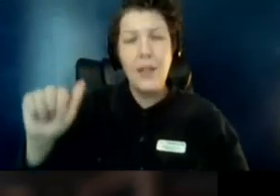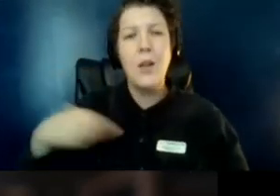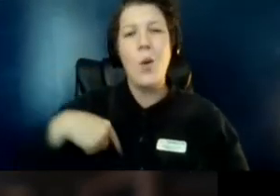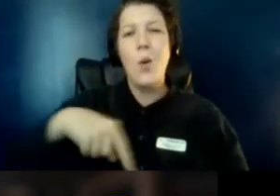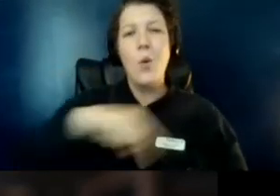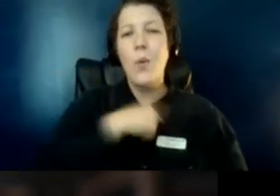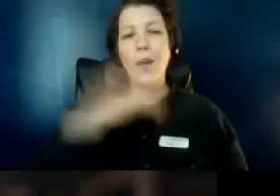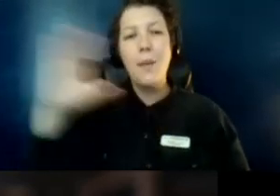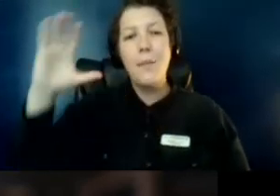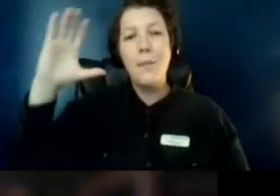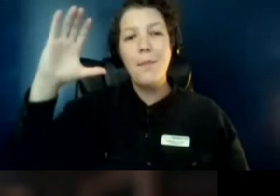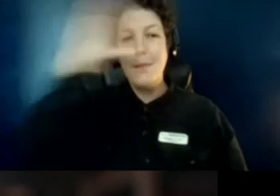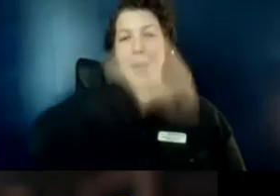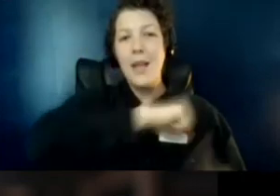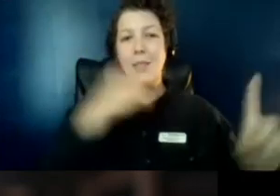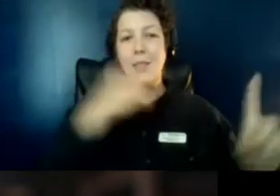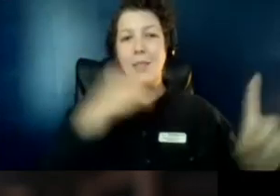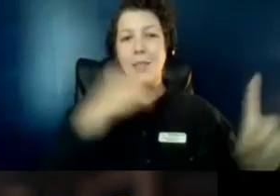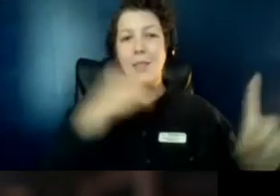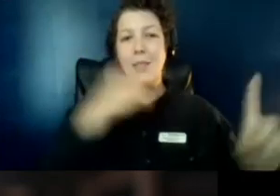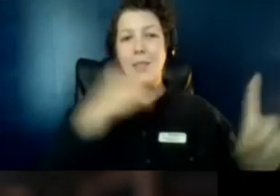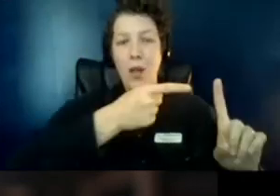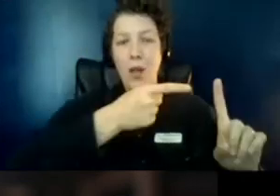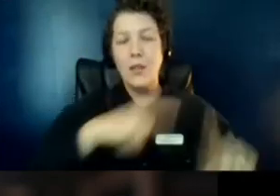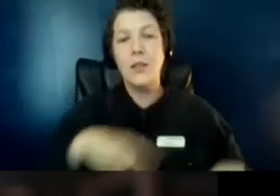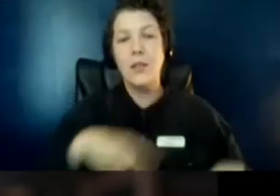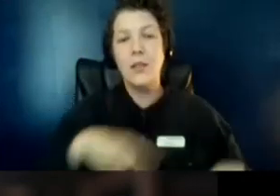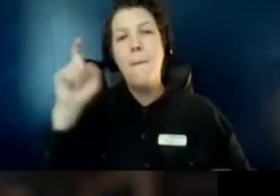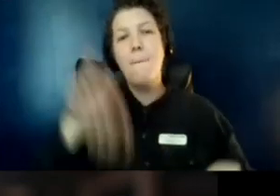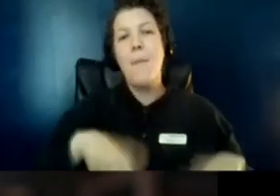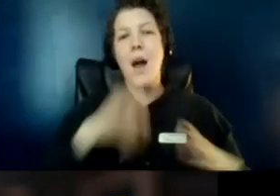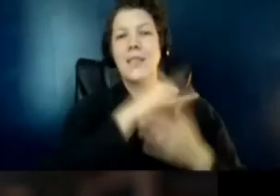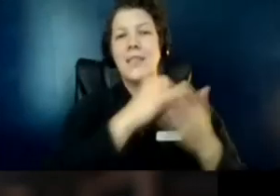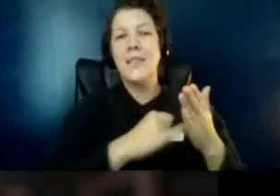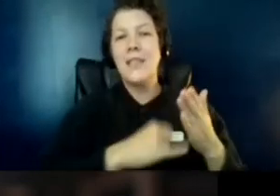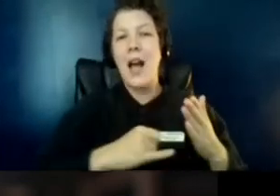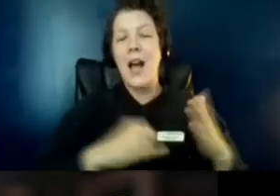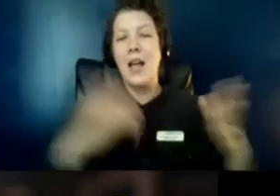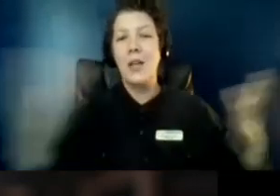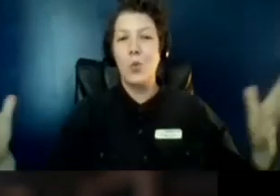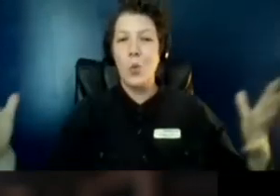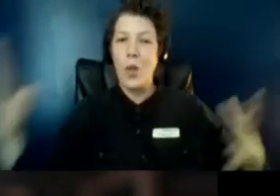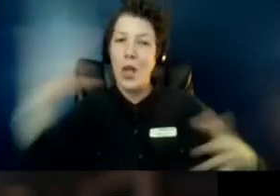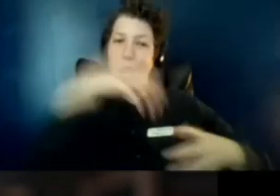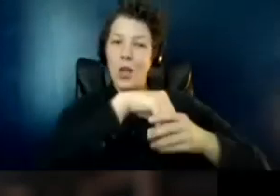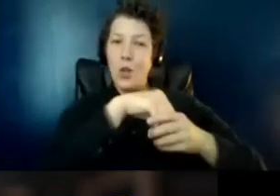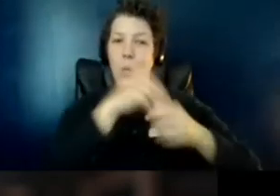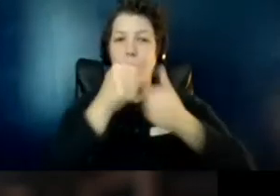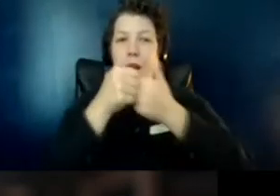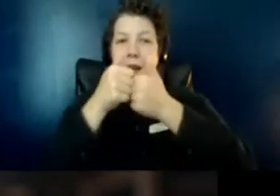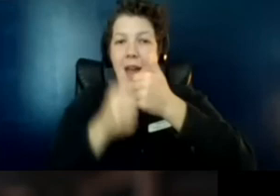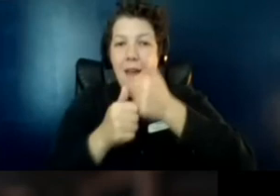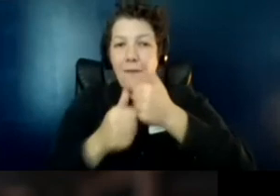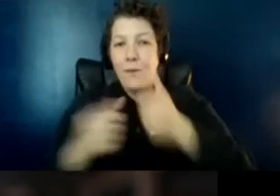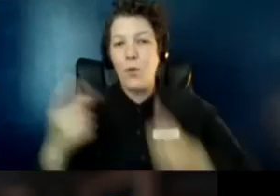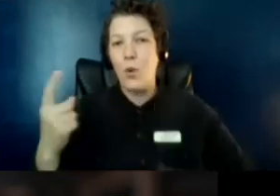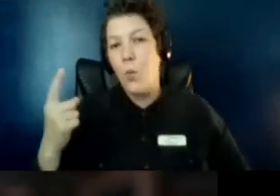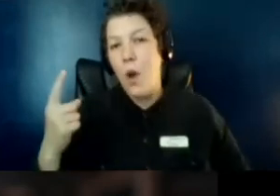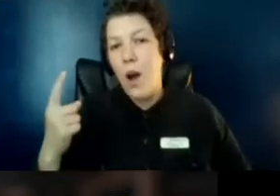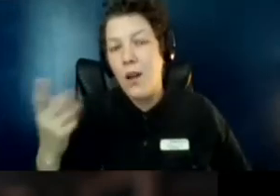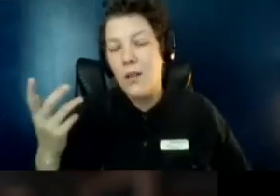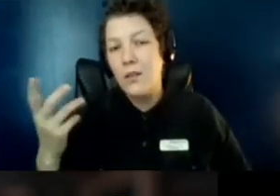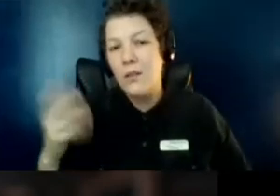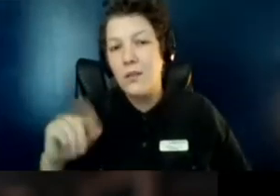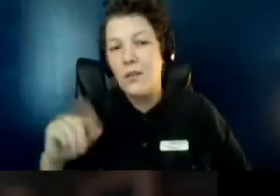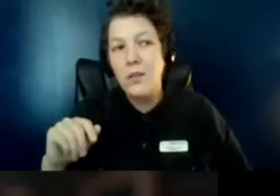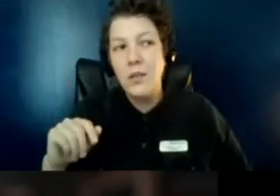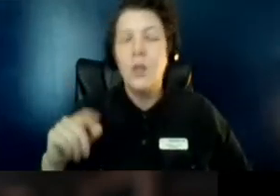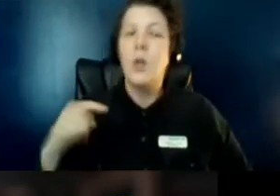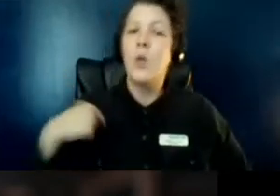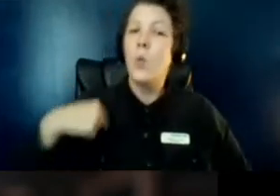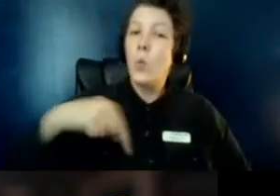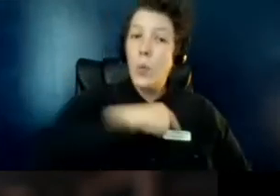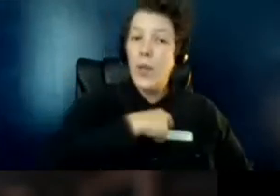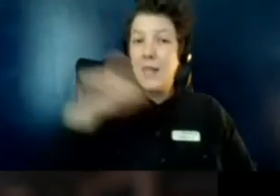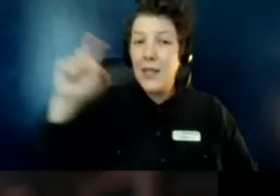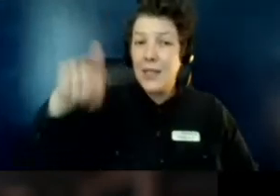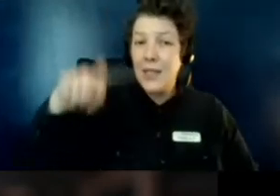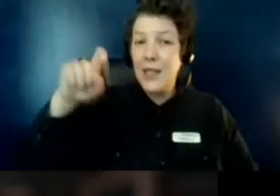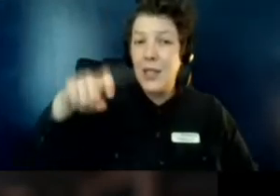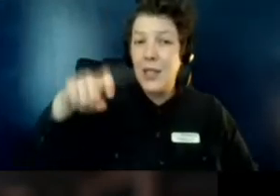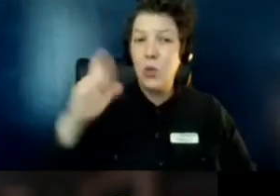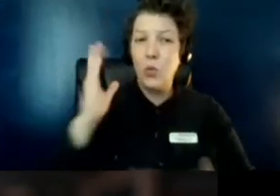And just the framing of that is a really important change. We need to stop saying, well, we covered